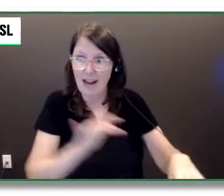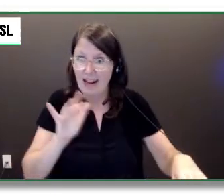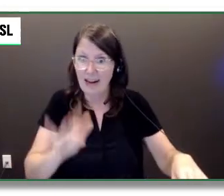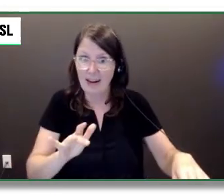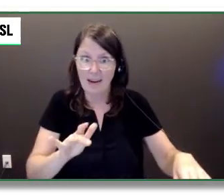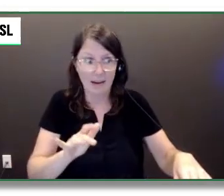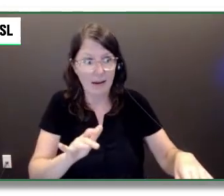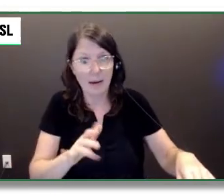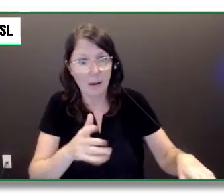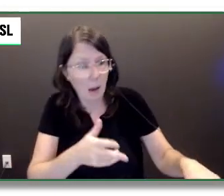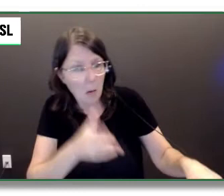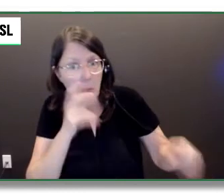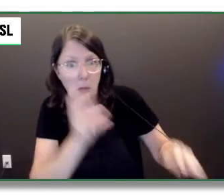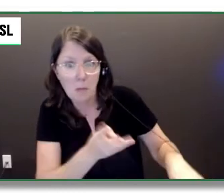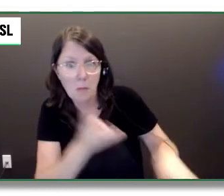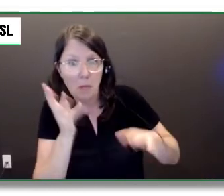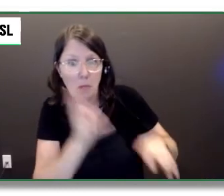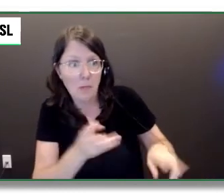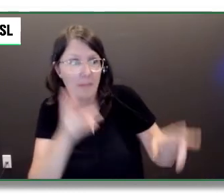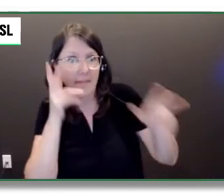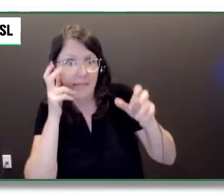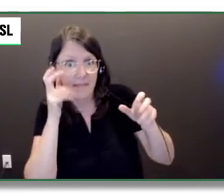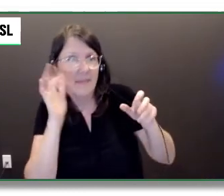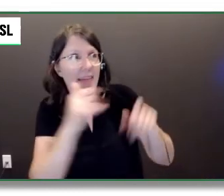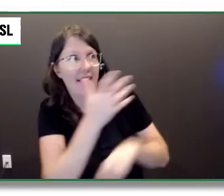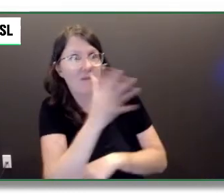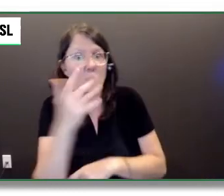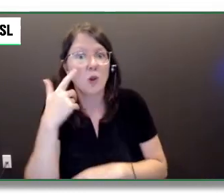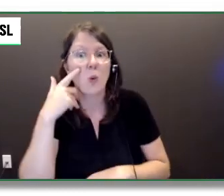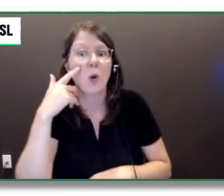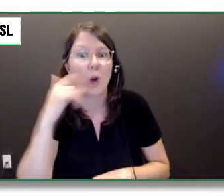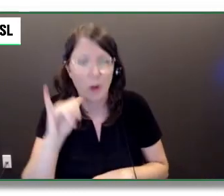and they make that available to the public which is really lovely.